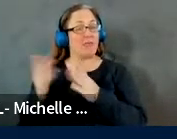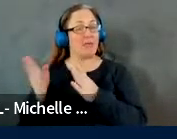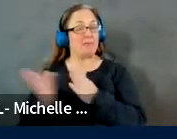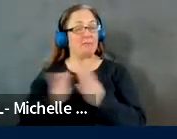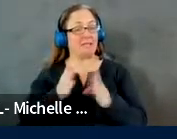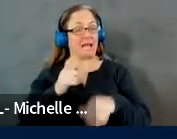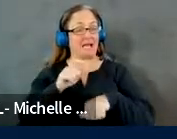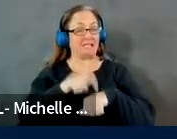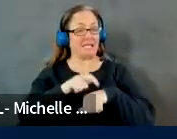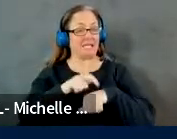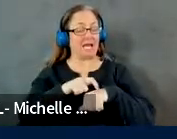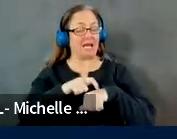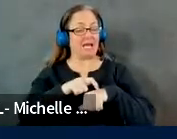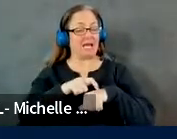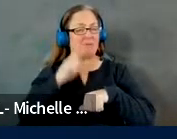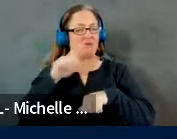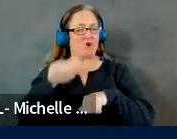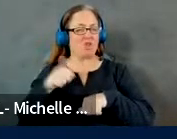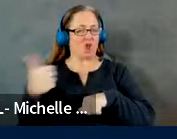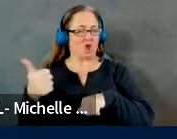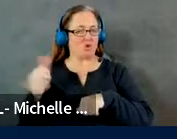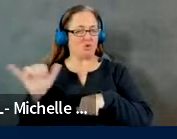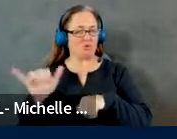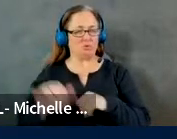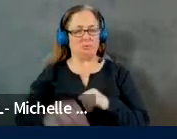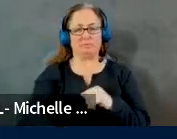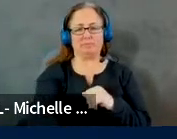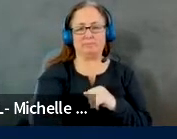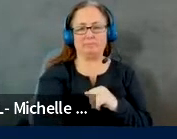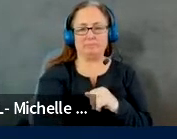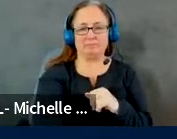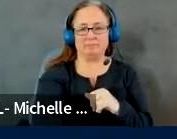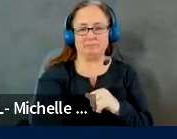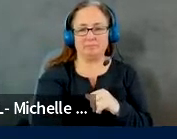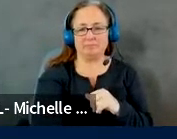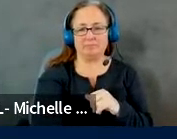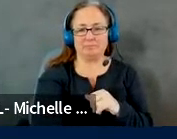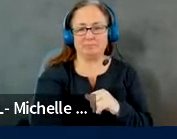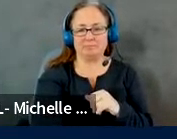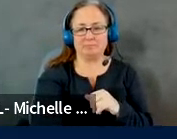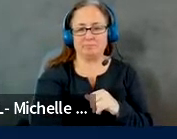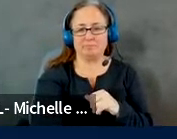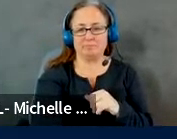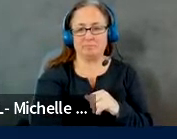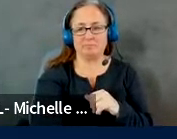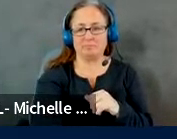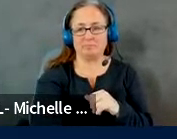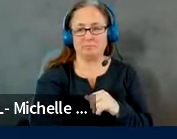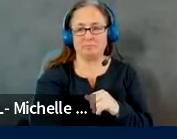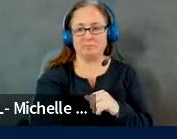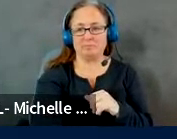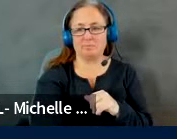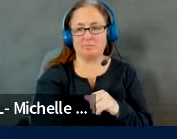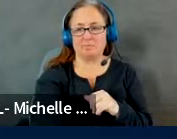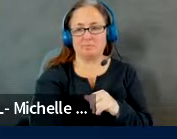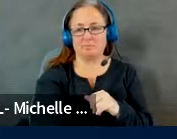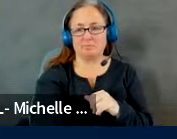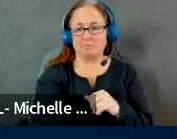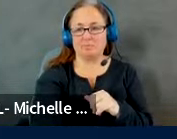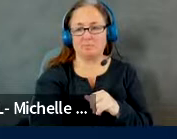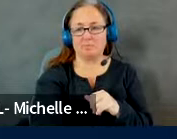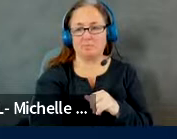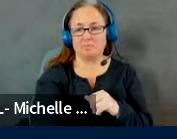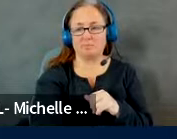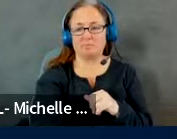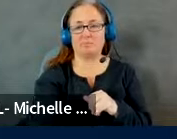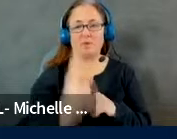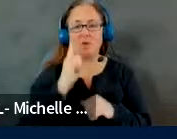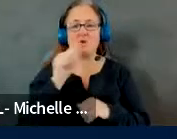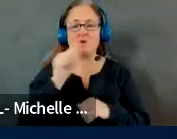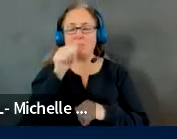may be needed for those alternatives as well. So for our private and public sector partners,